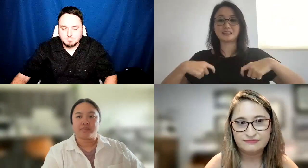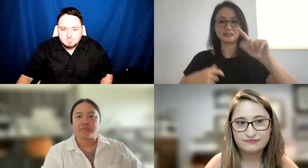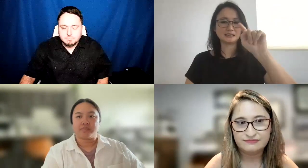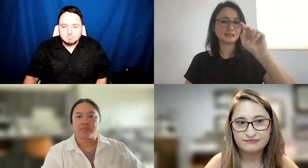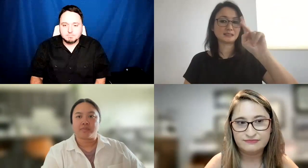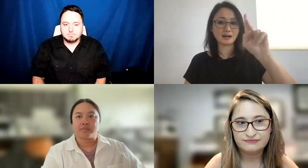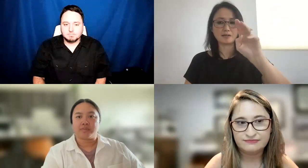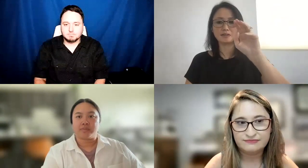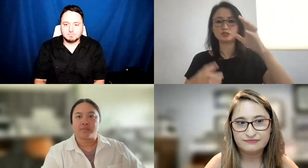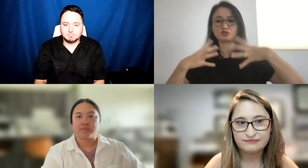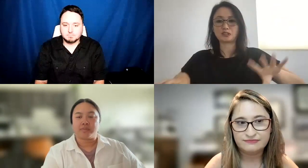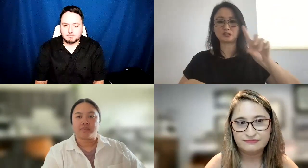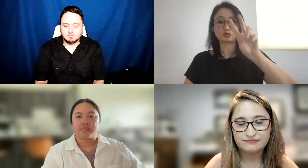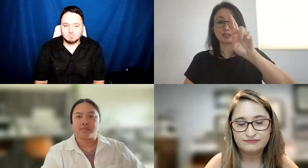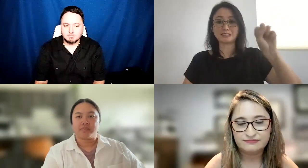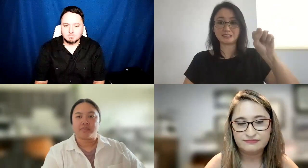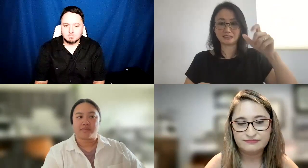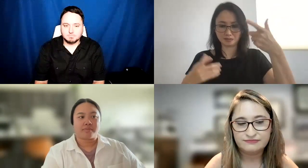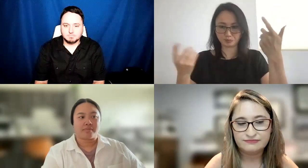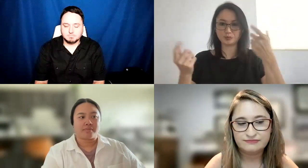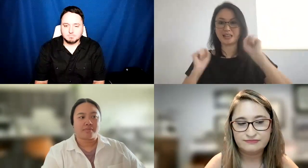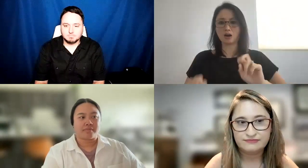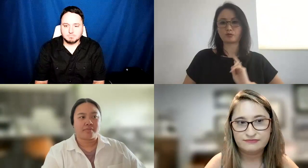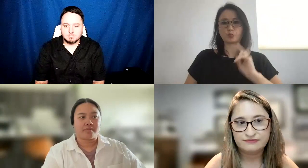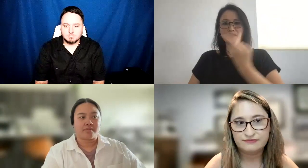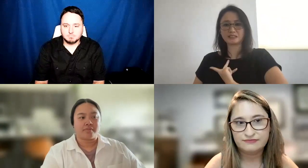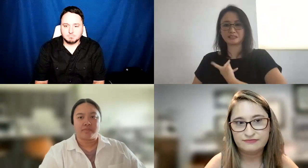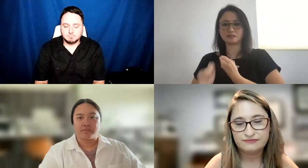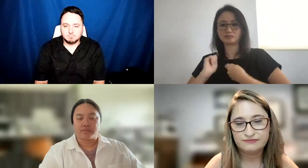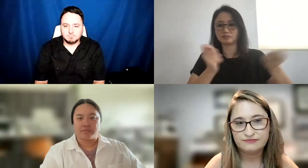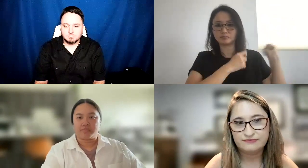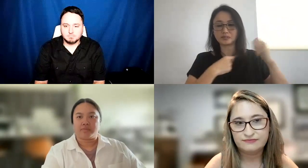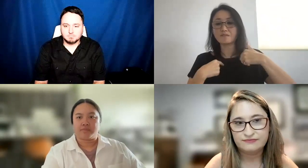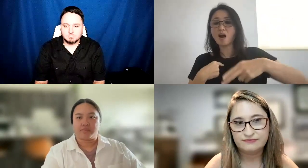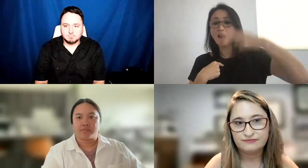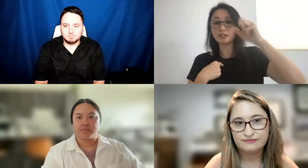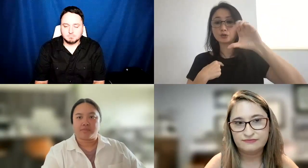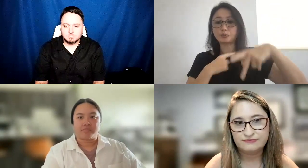as well as a tank dress. And it's actually something we turn back to front.